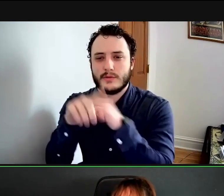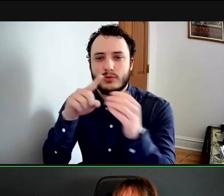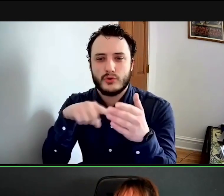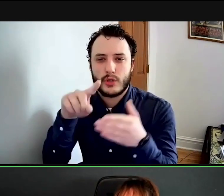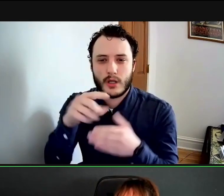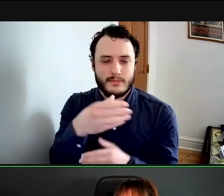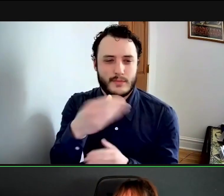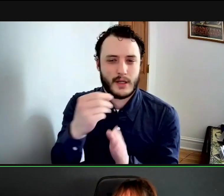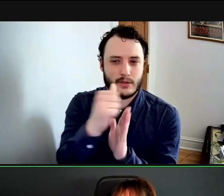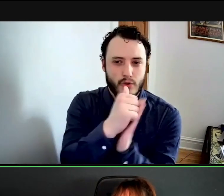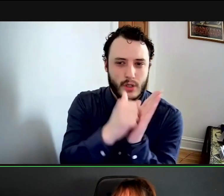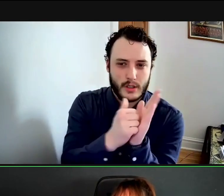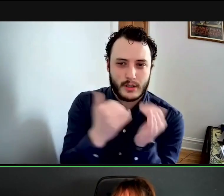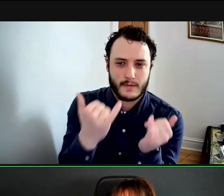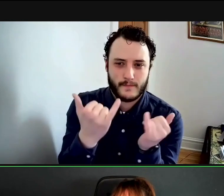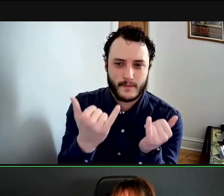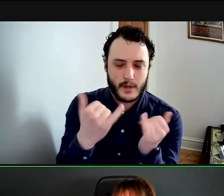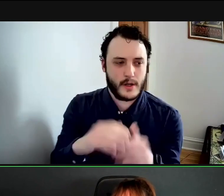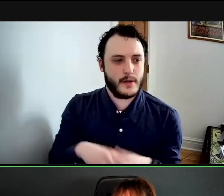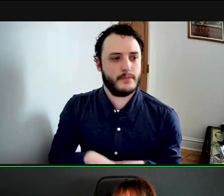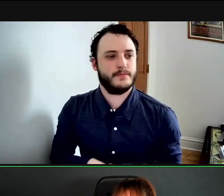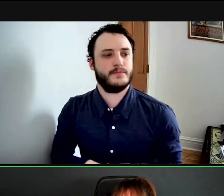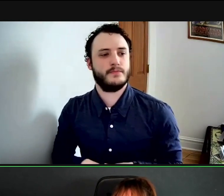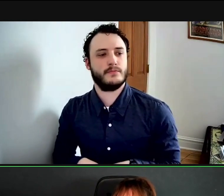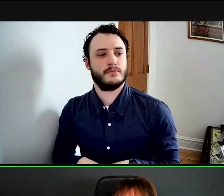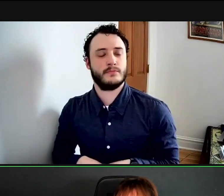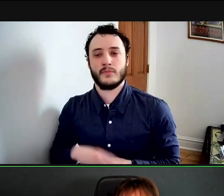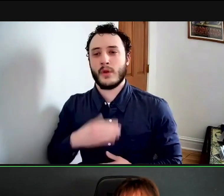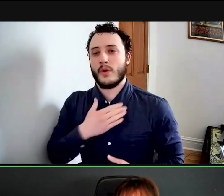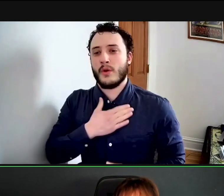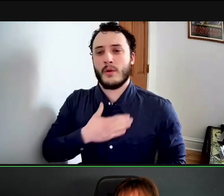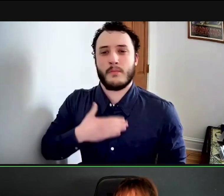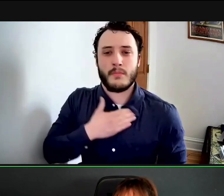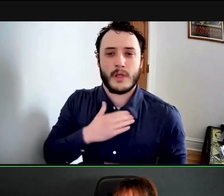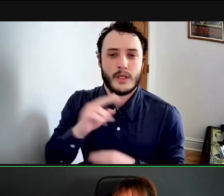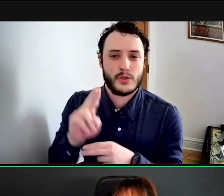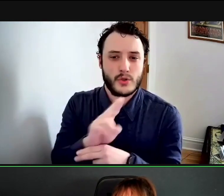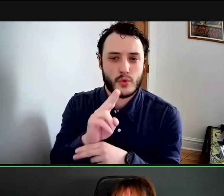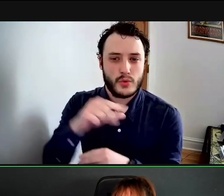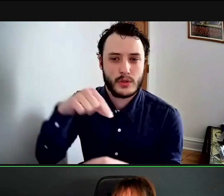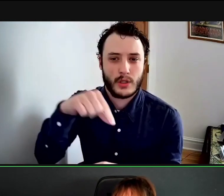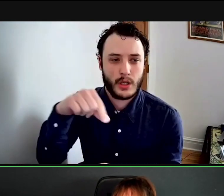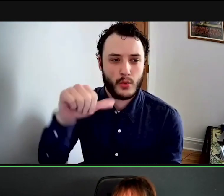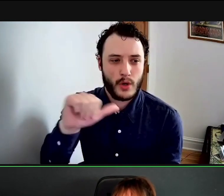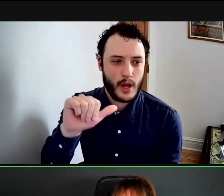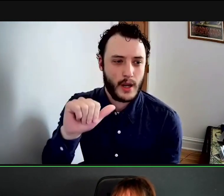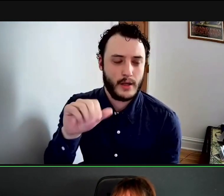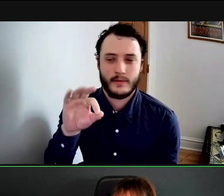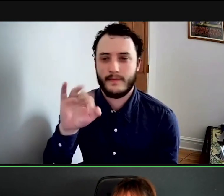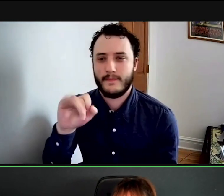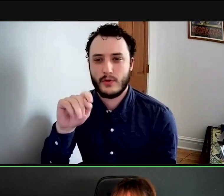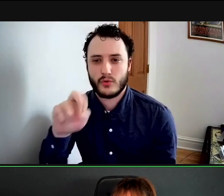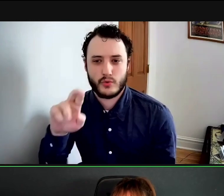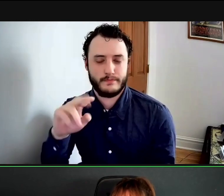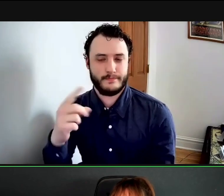Before we move on, I want to do an access check and look over our agenda.